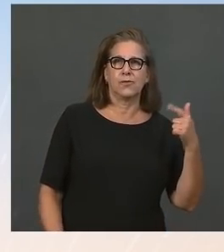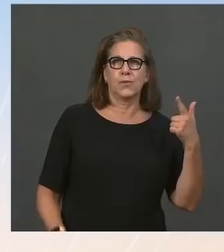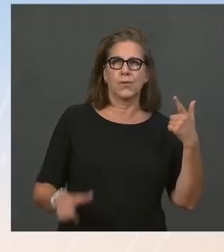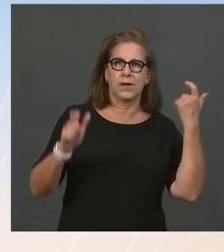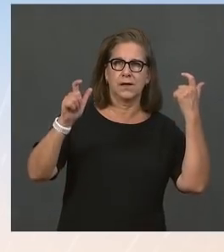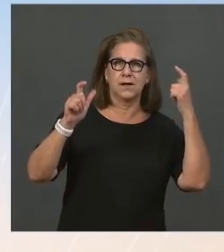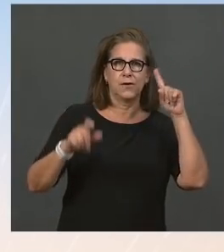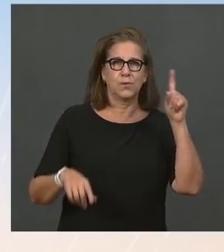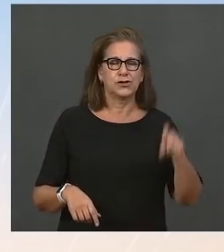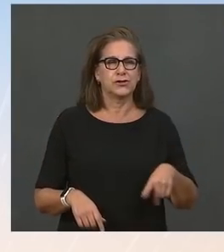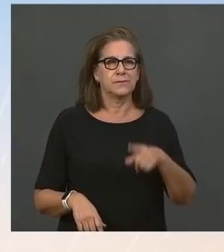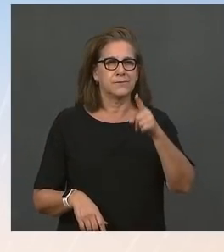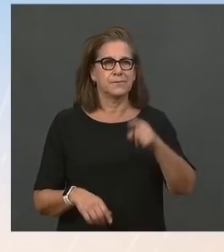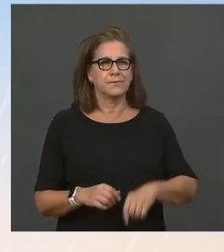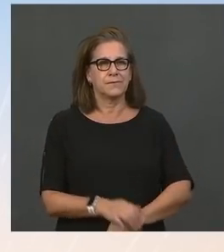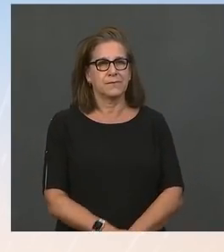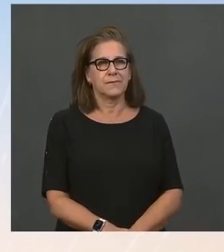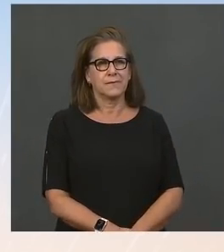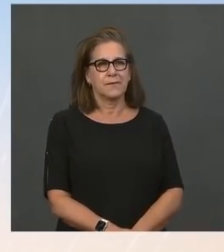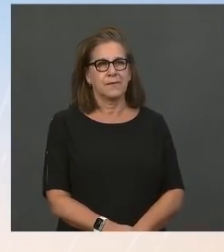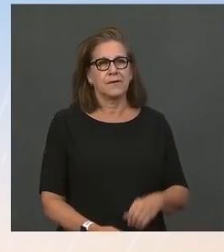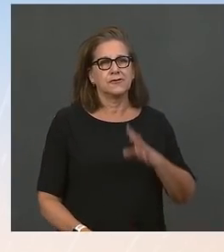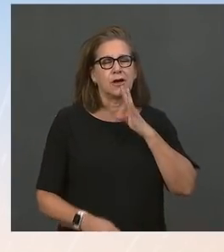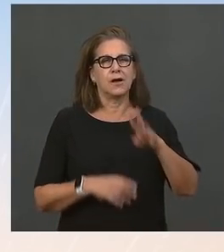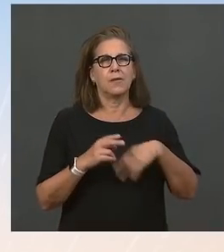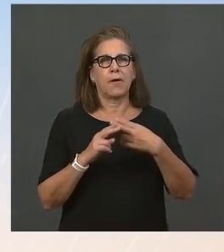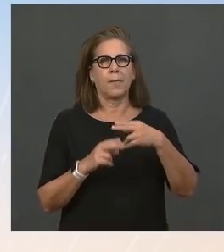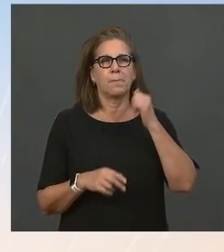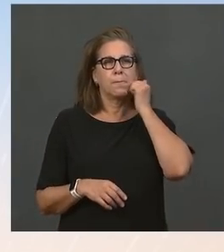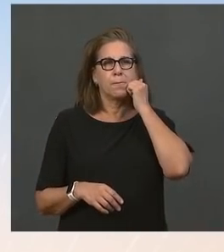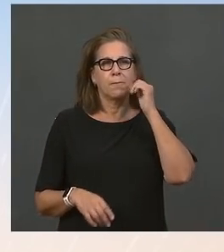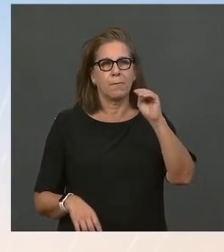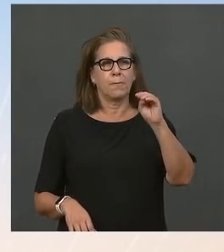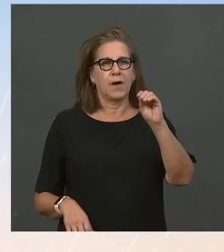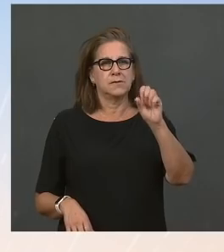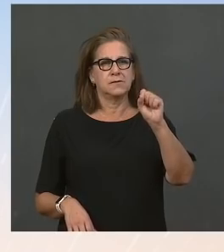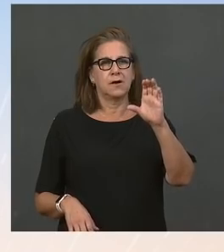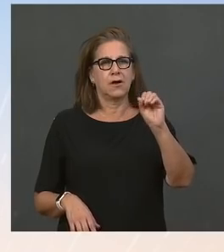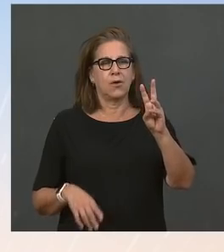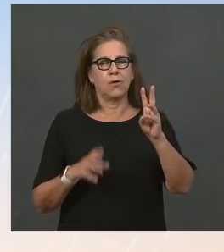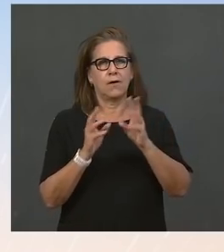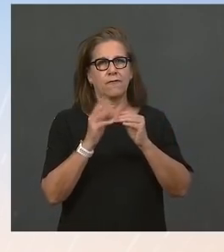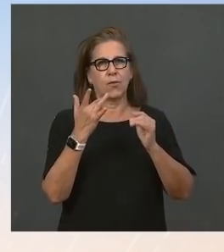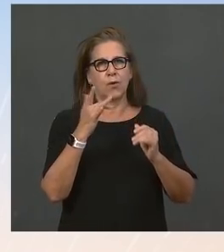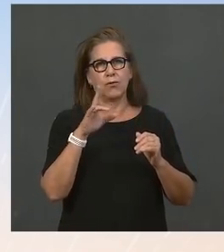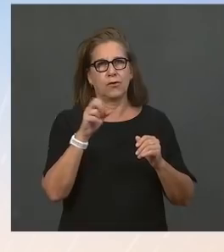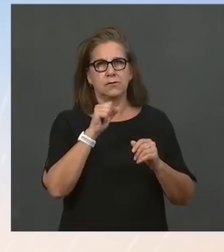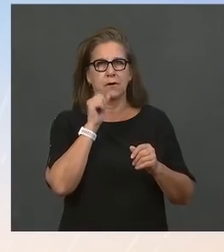The United States was not able to participate it. What was the reason? Number two, NATO conference. Any result?